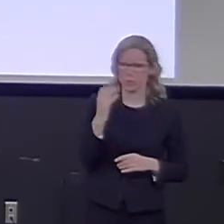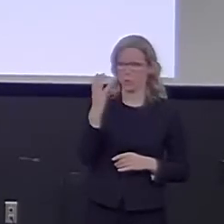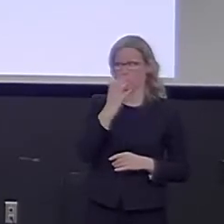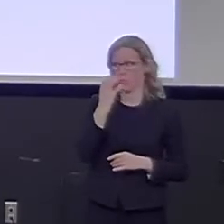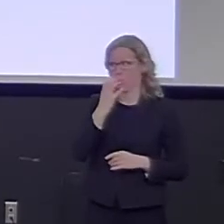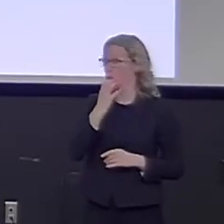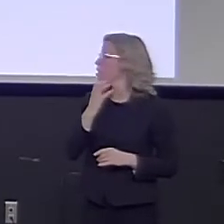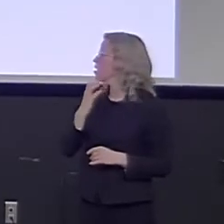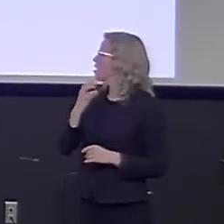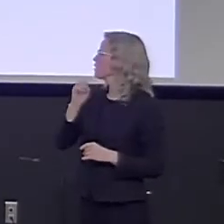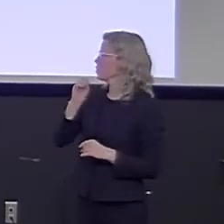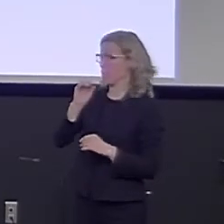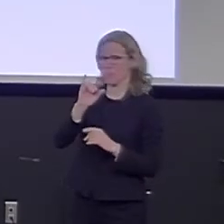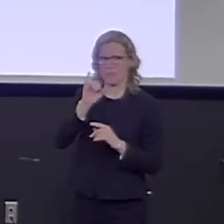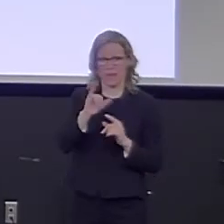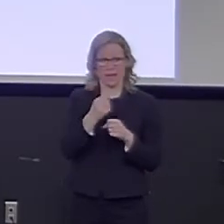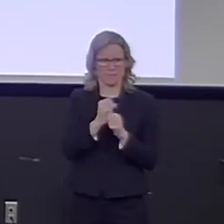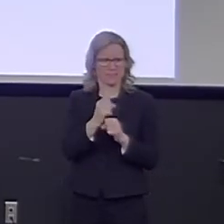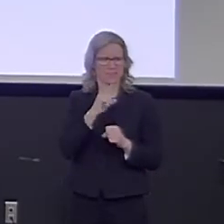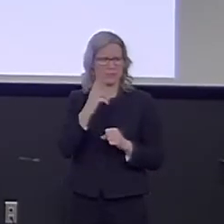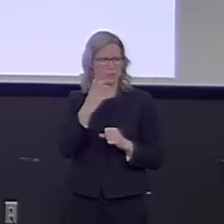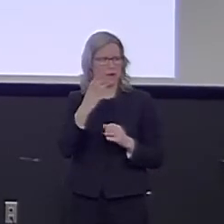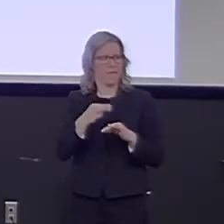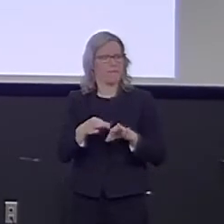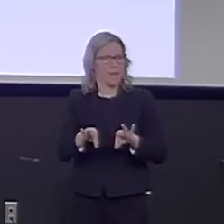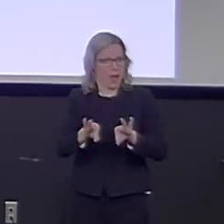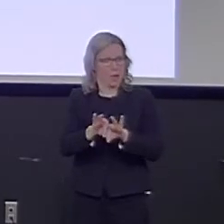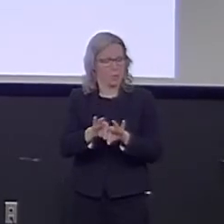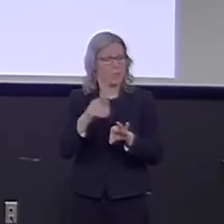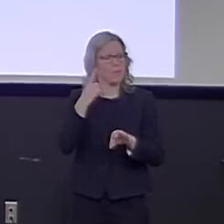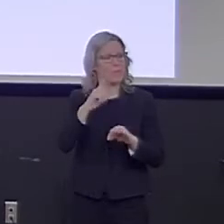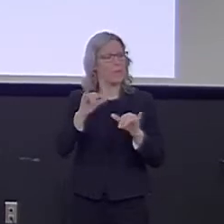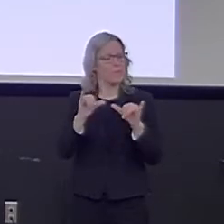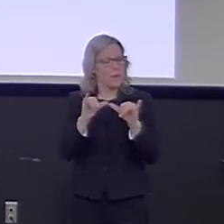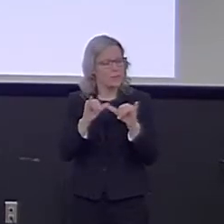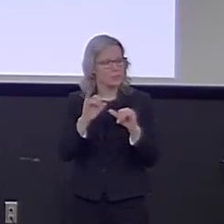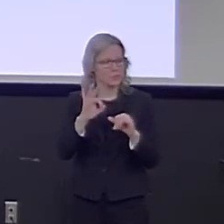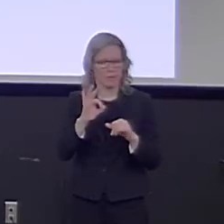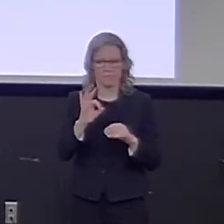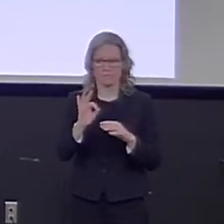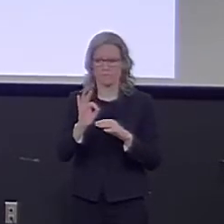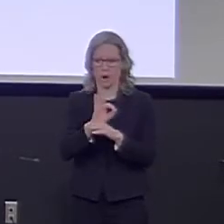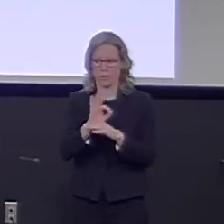And that makes it incredibly valuable for measures of functional connectivity.